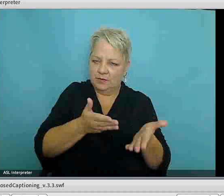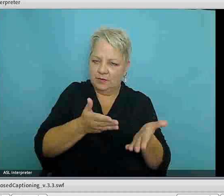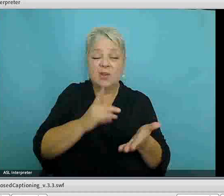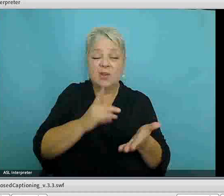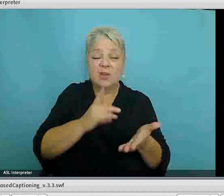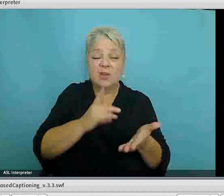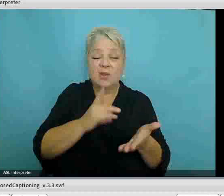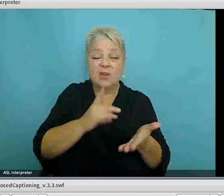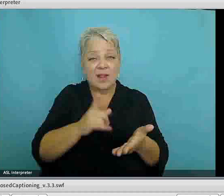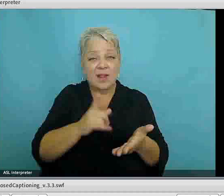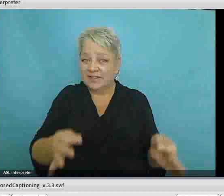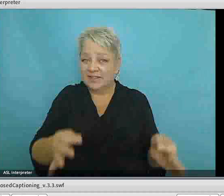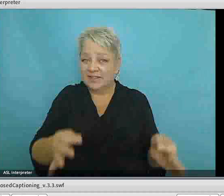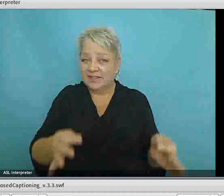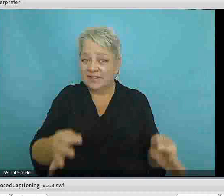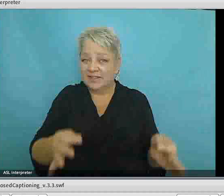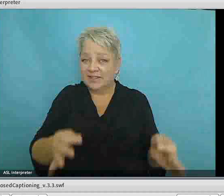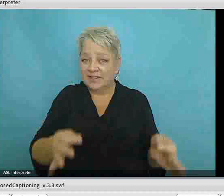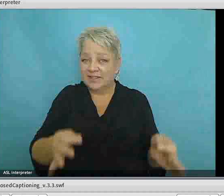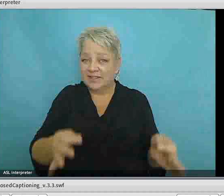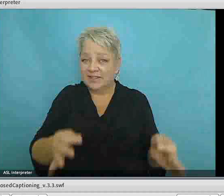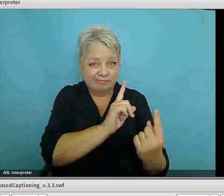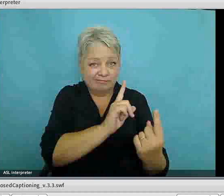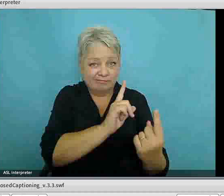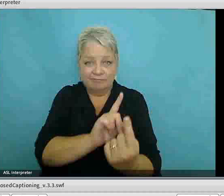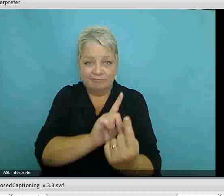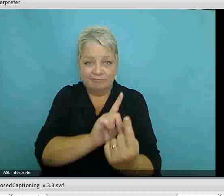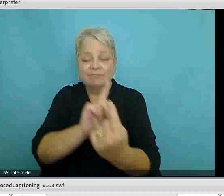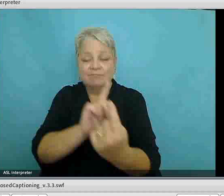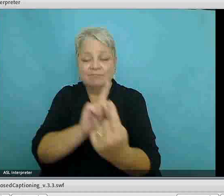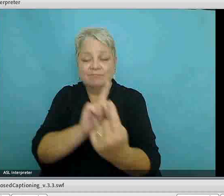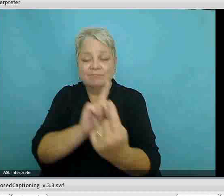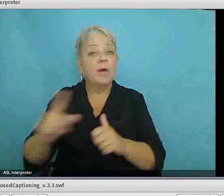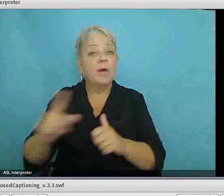We see people -- these are folks with highly complex needs, some of them.